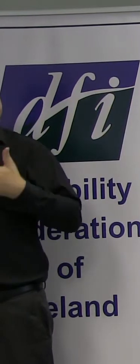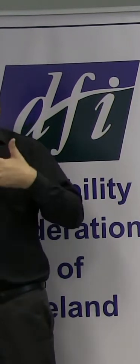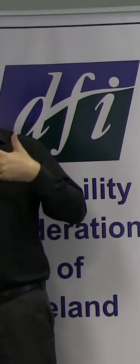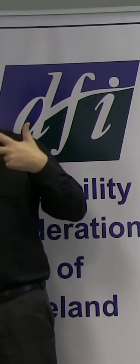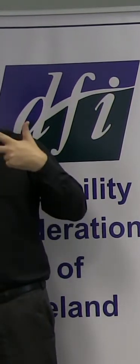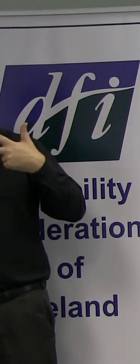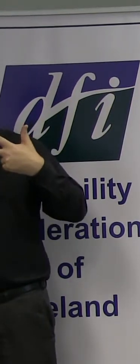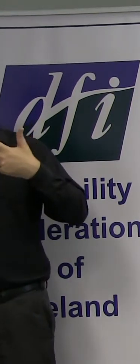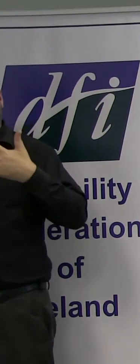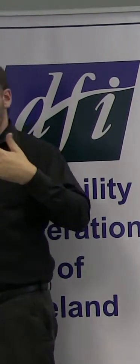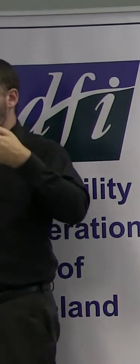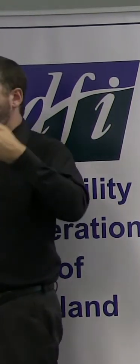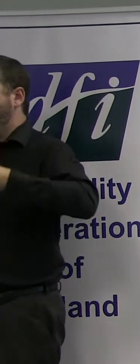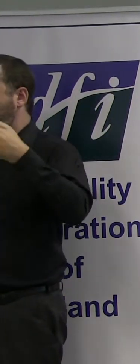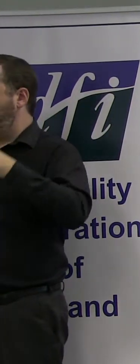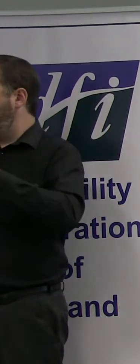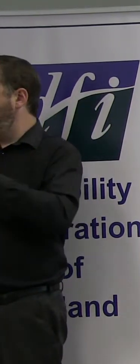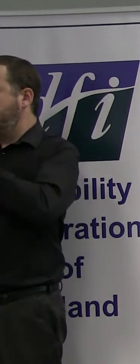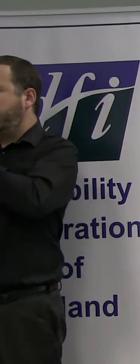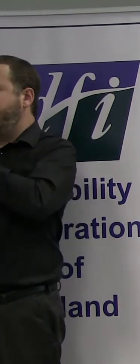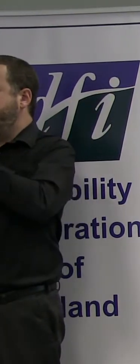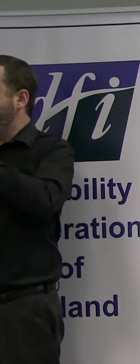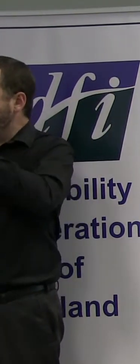want to be clear about our position on fiscal campaign we are not taking the